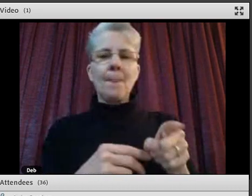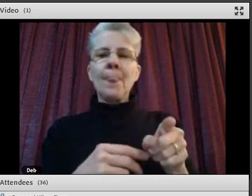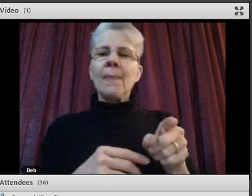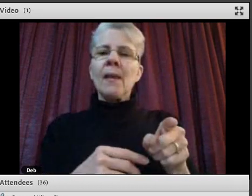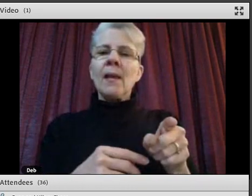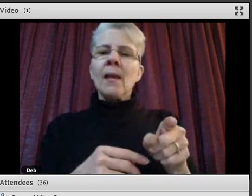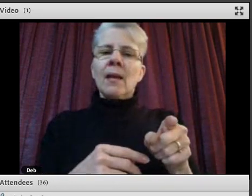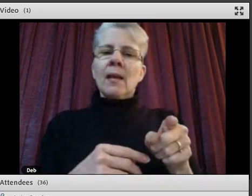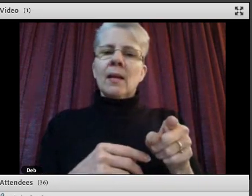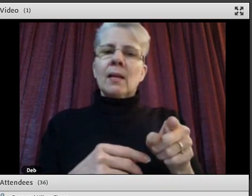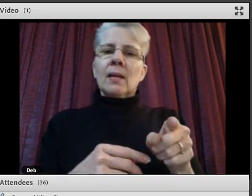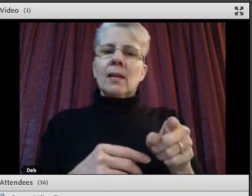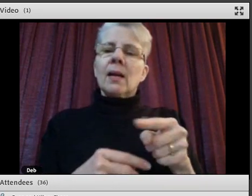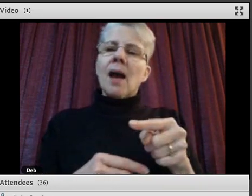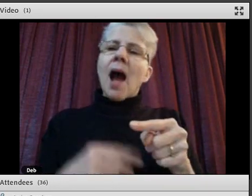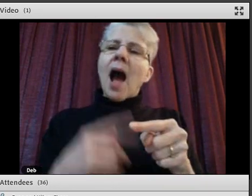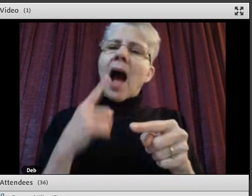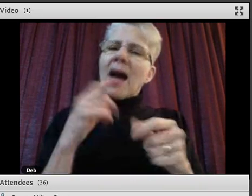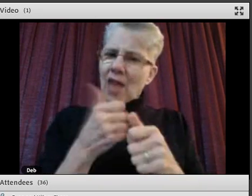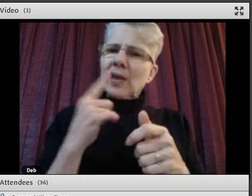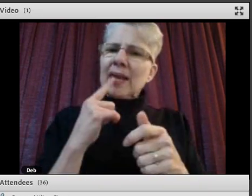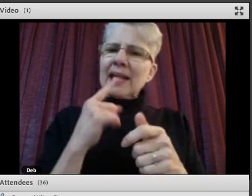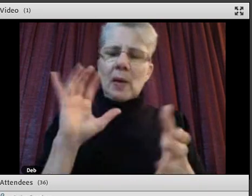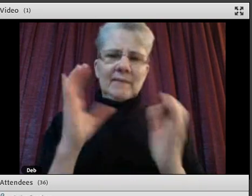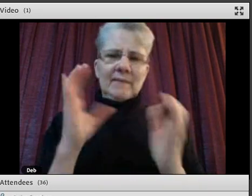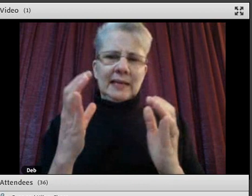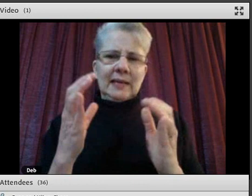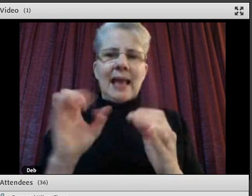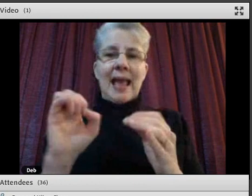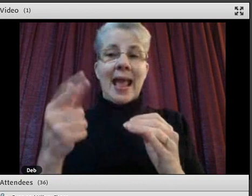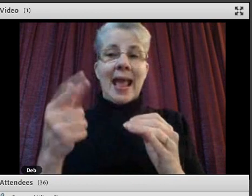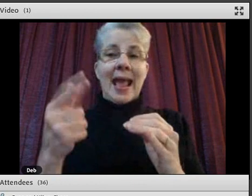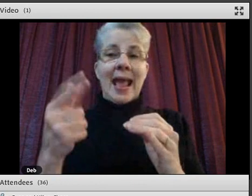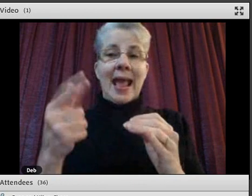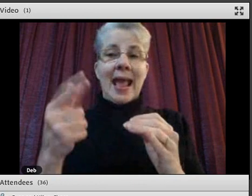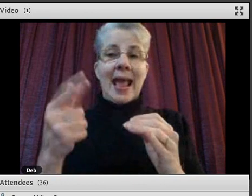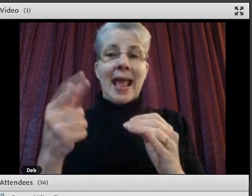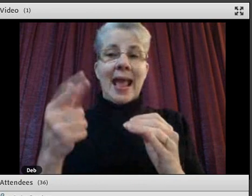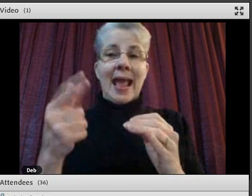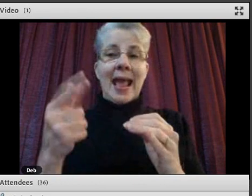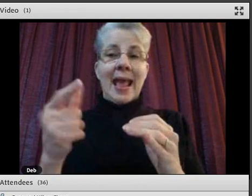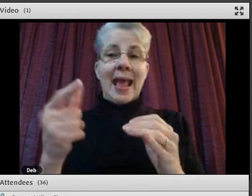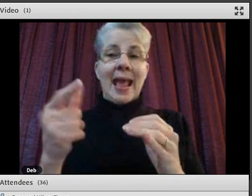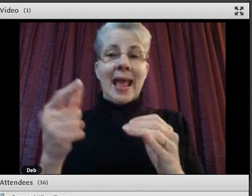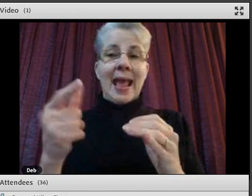Hilary: And then, another pretty easy one if we're using cardboard via egg carton,